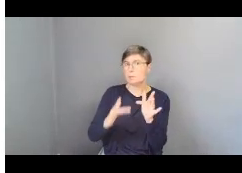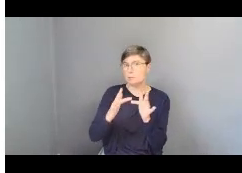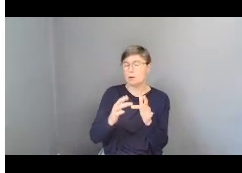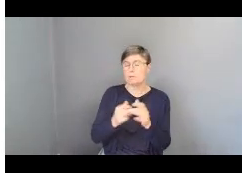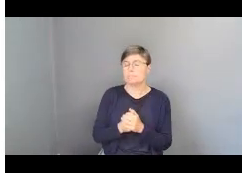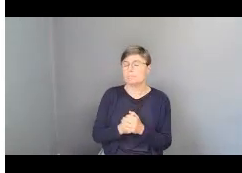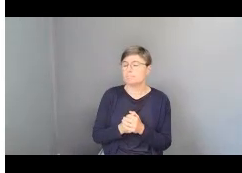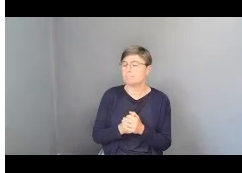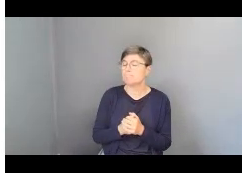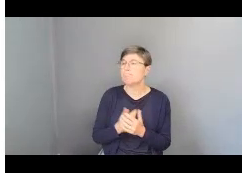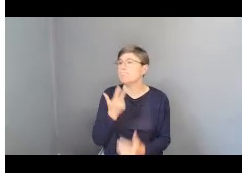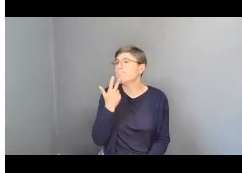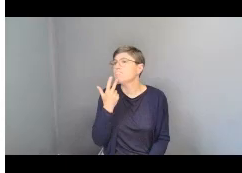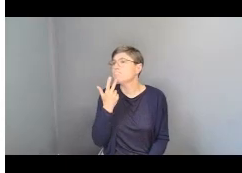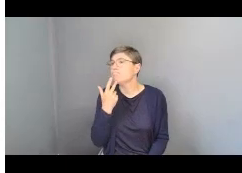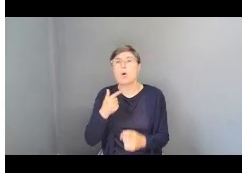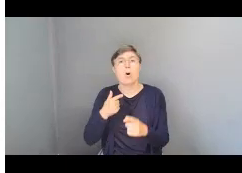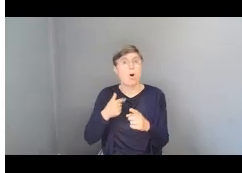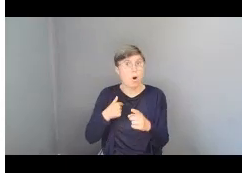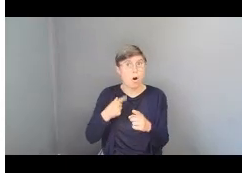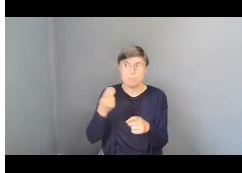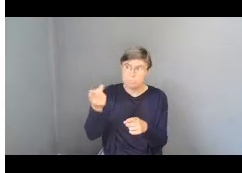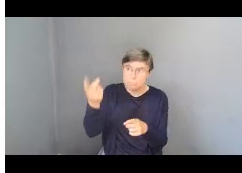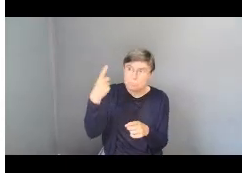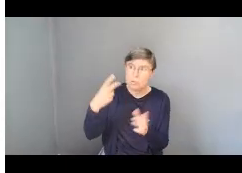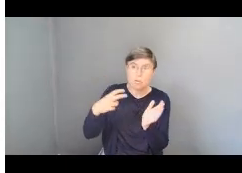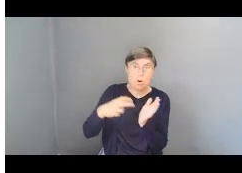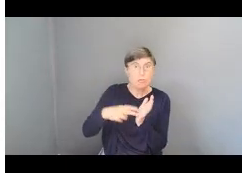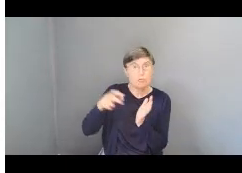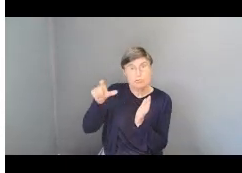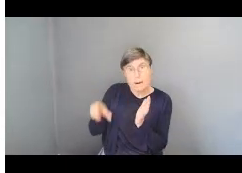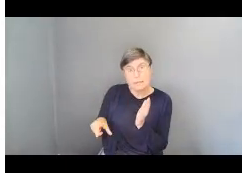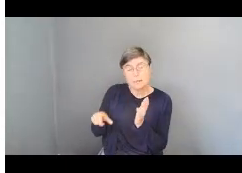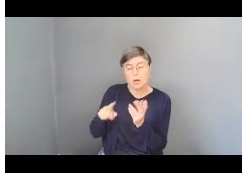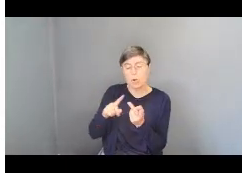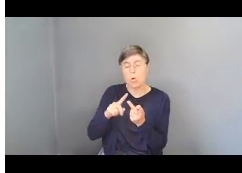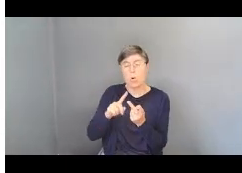employ their own staff, they will likely have a contract